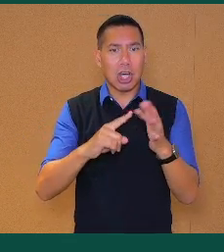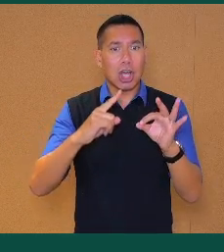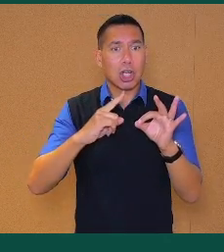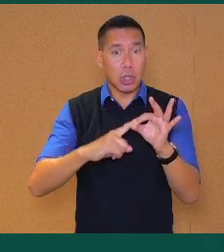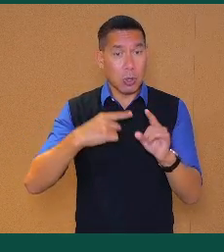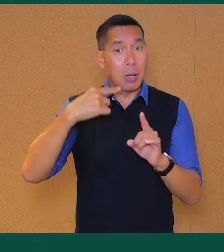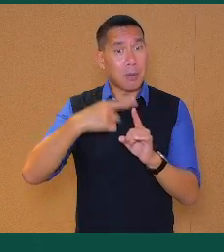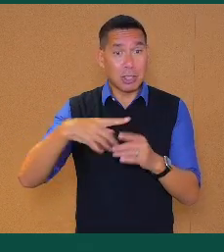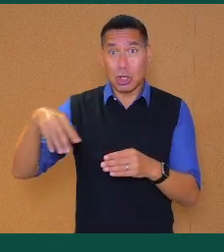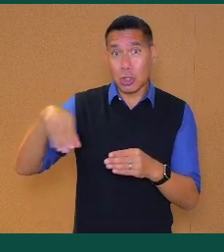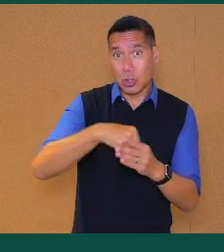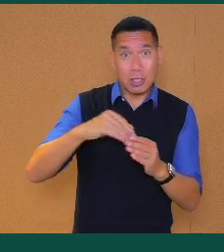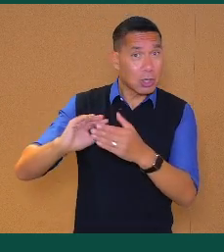This research contributes to understanding how LGBTIQ+